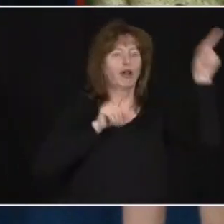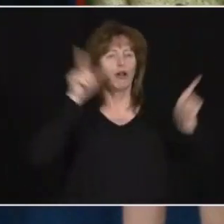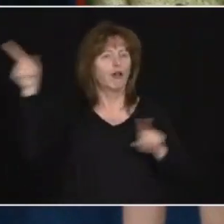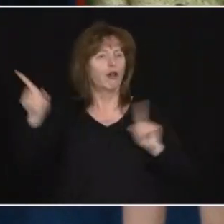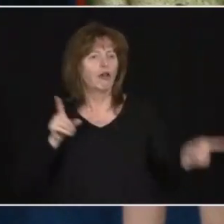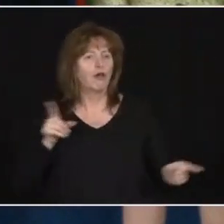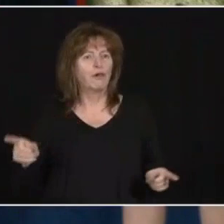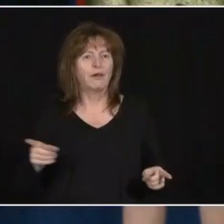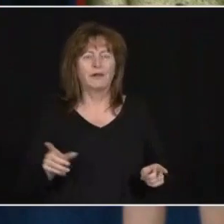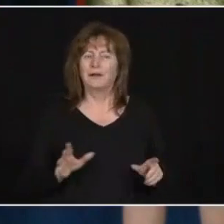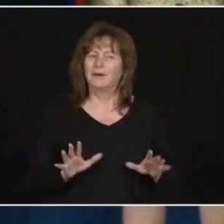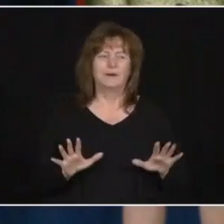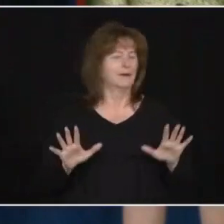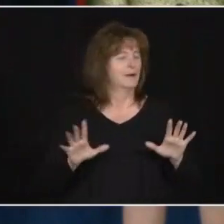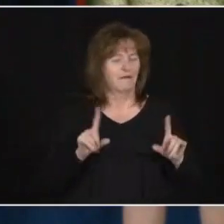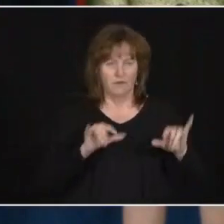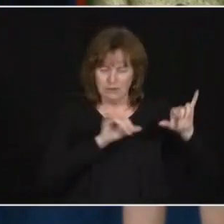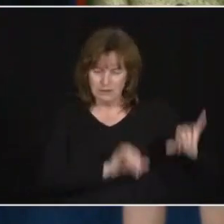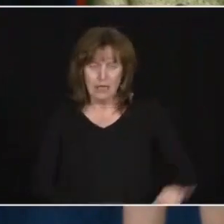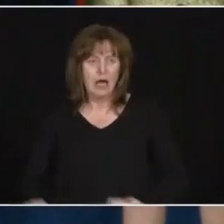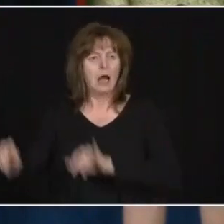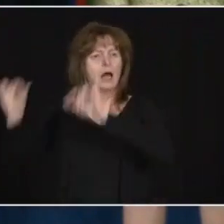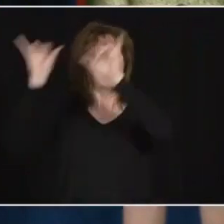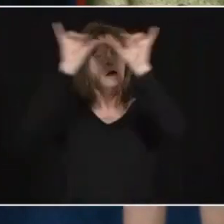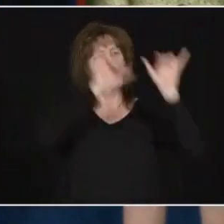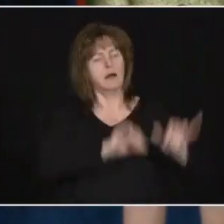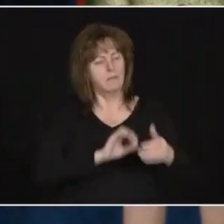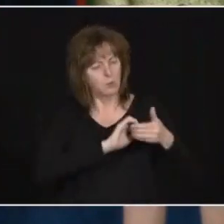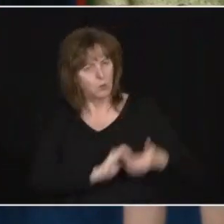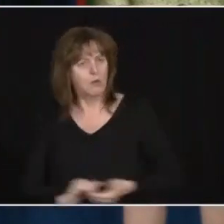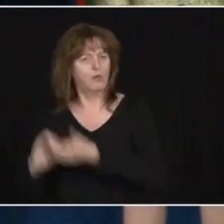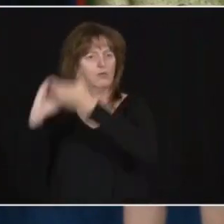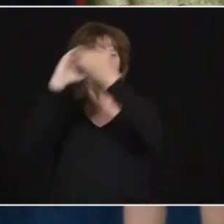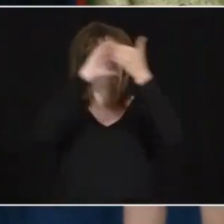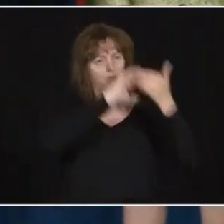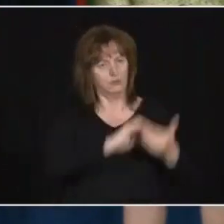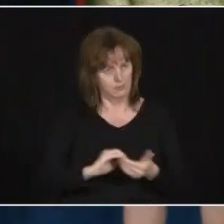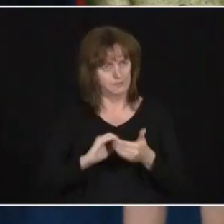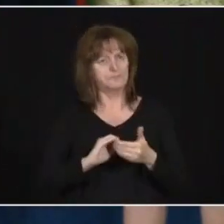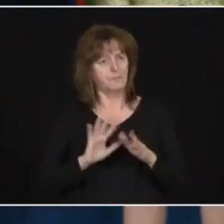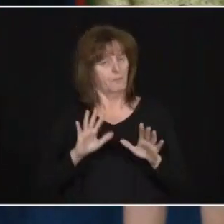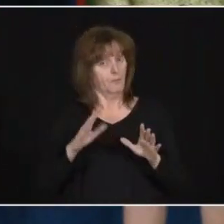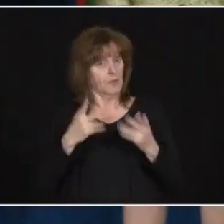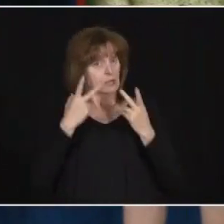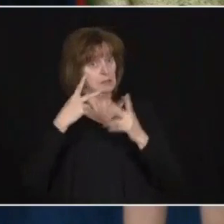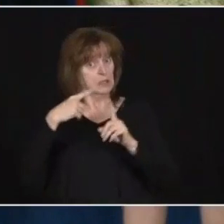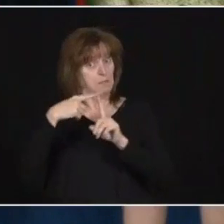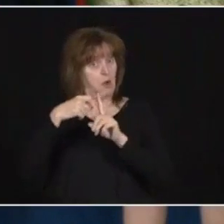We have to do it had as a province all together. We do see some good results and positive